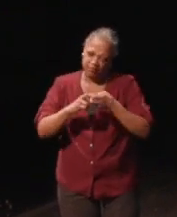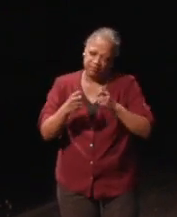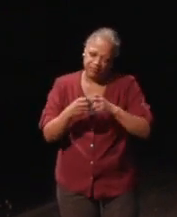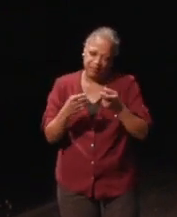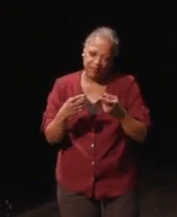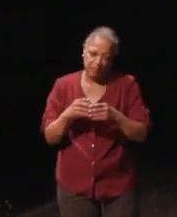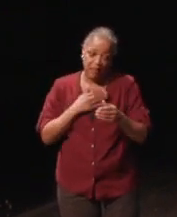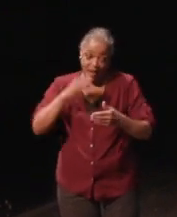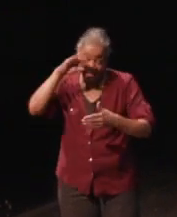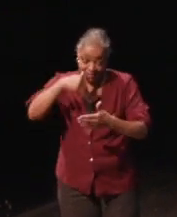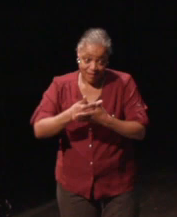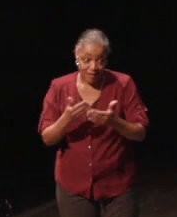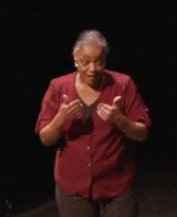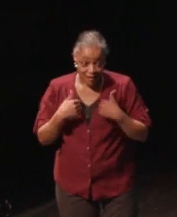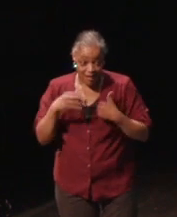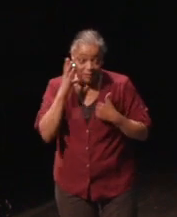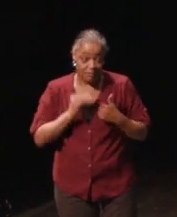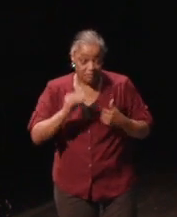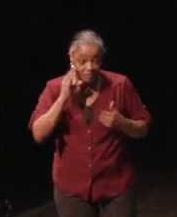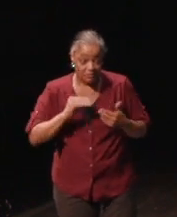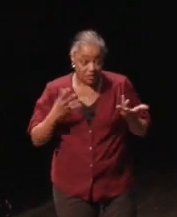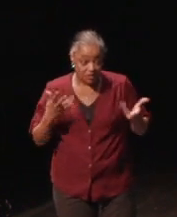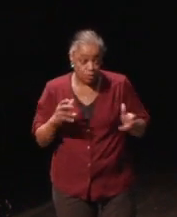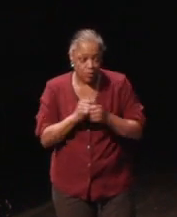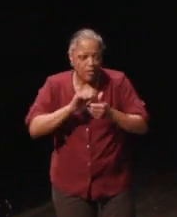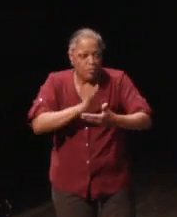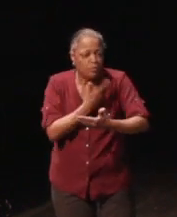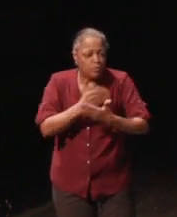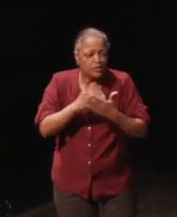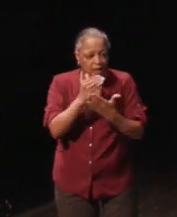my son had experienced with his music lessons